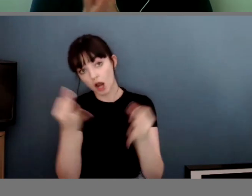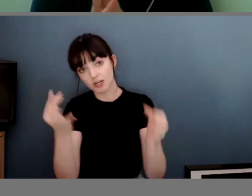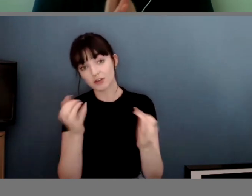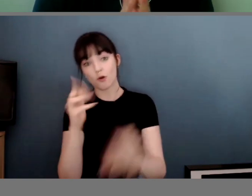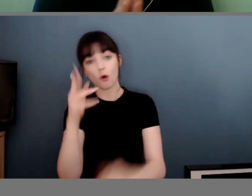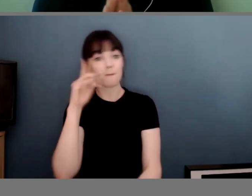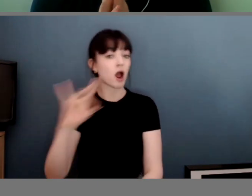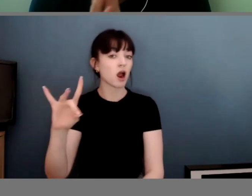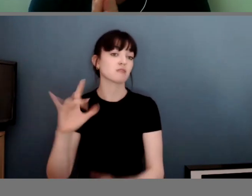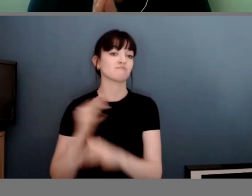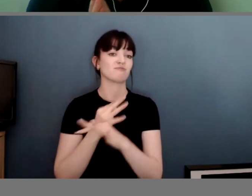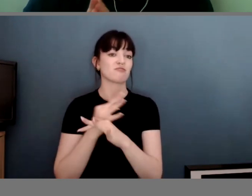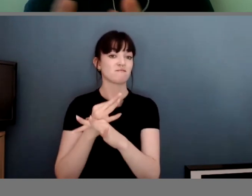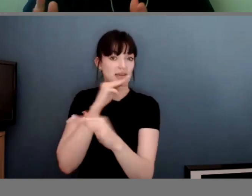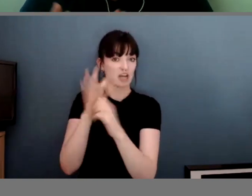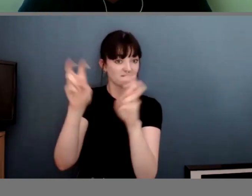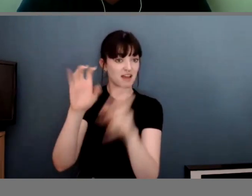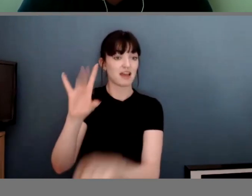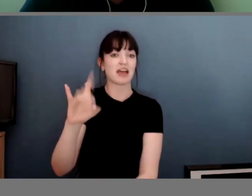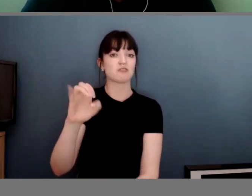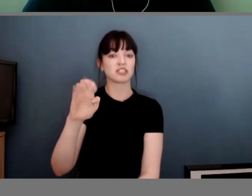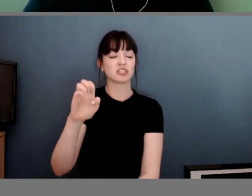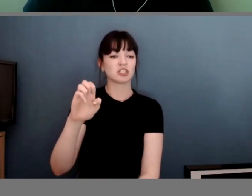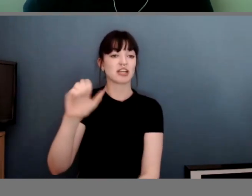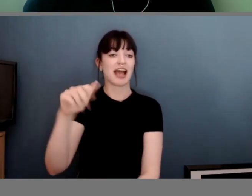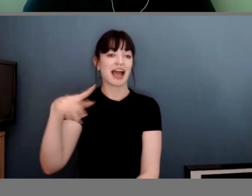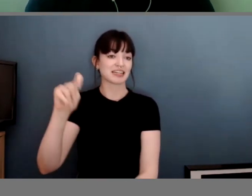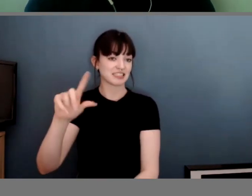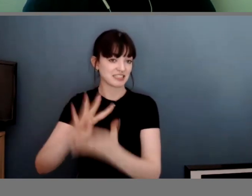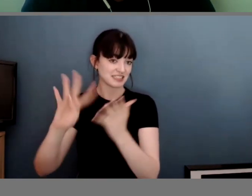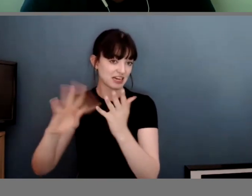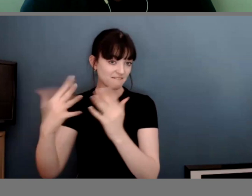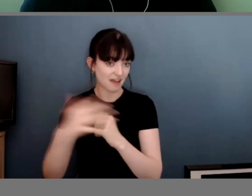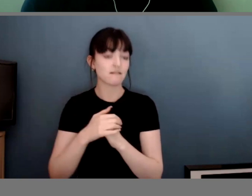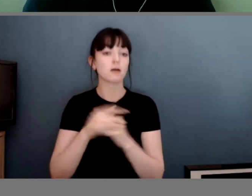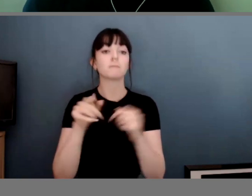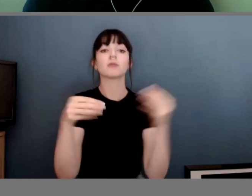a protected structure or proposed protected structure with any intended grounds, a nature